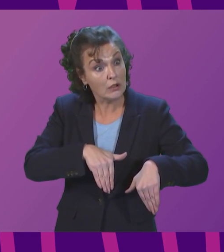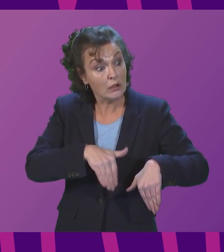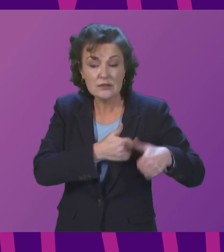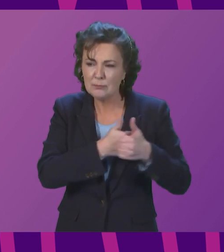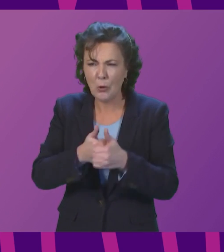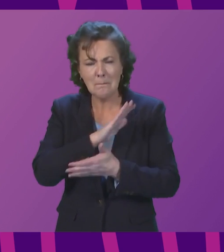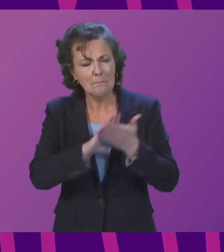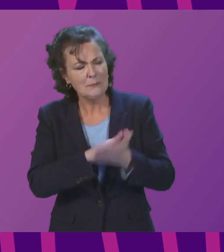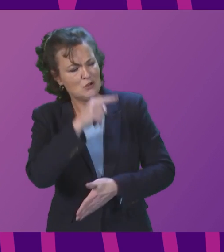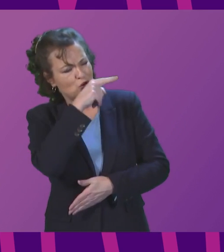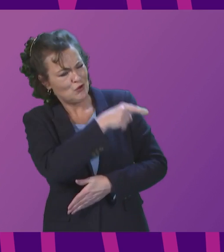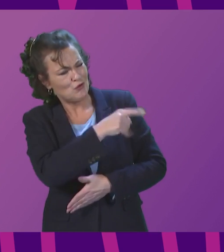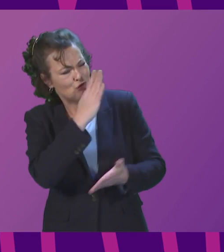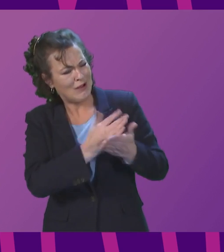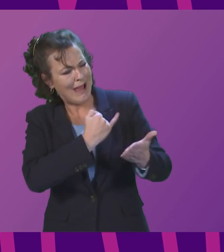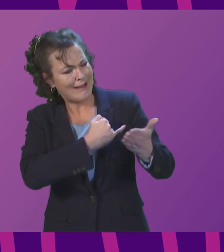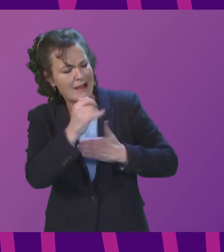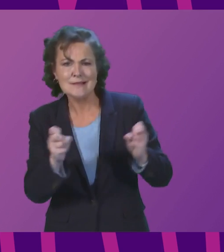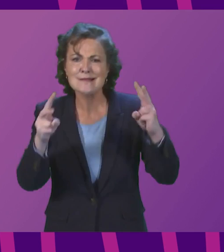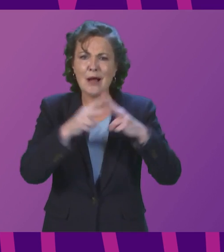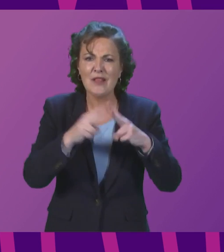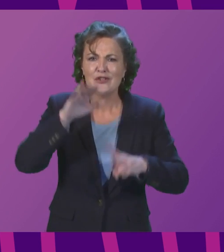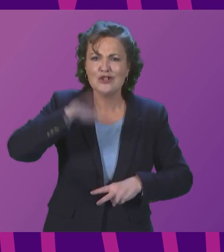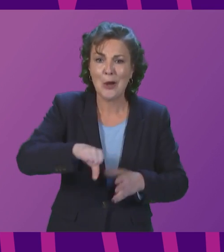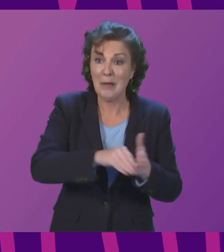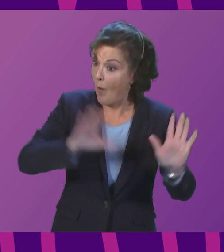of the Scottish child payment.